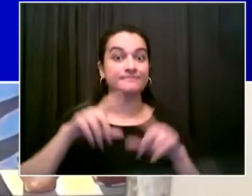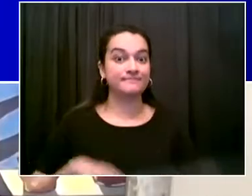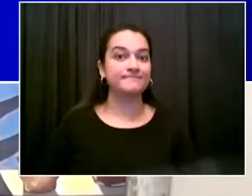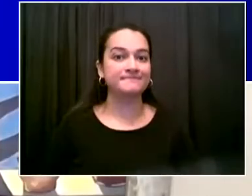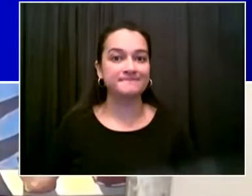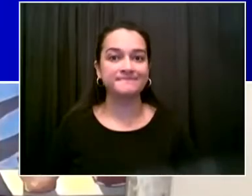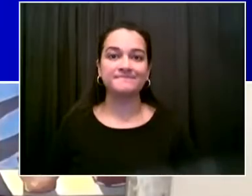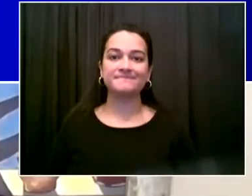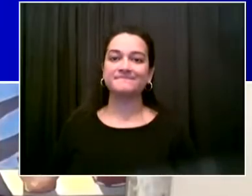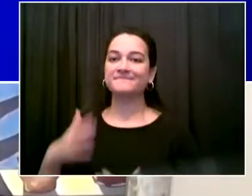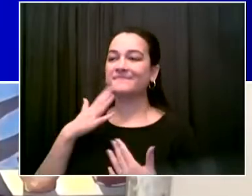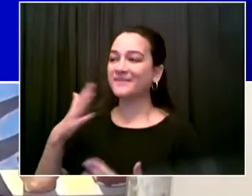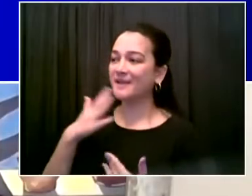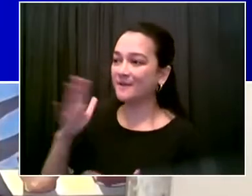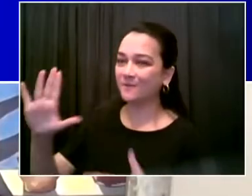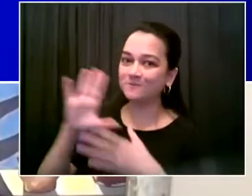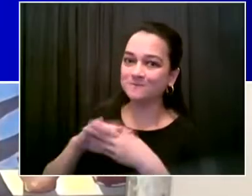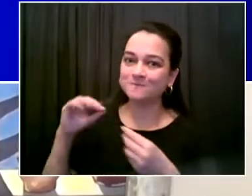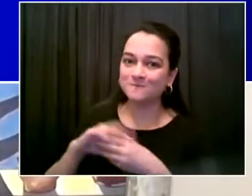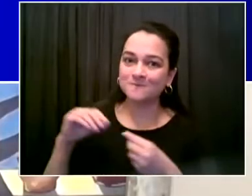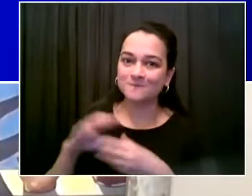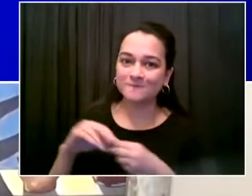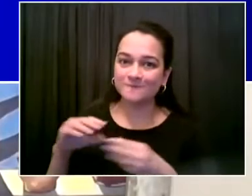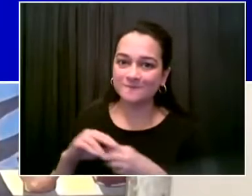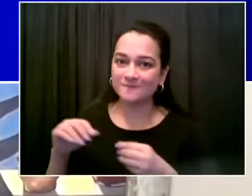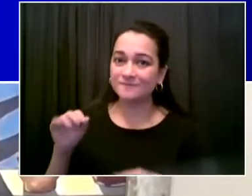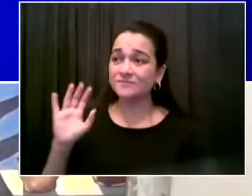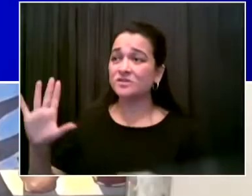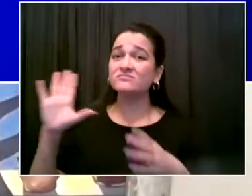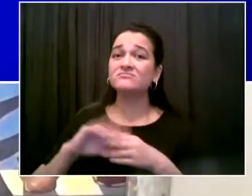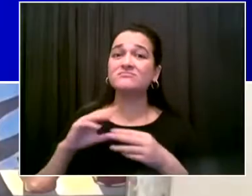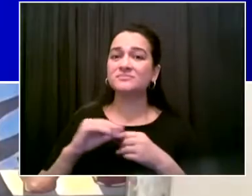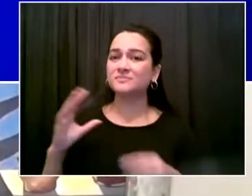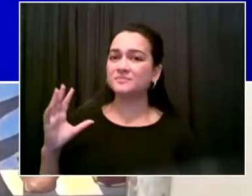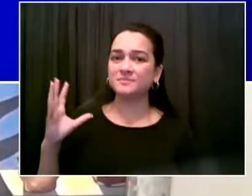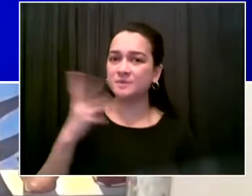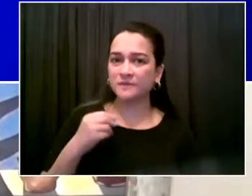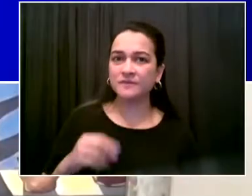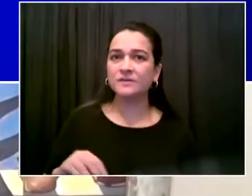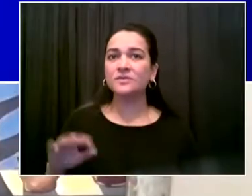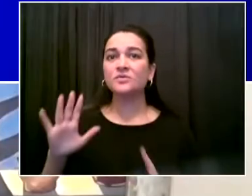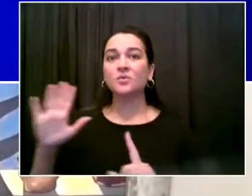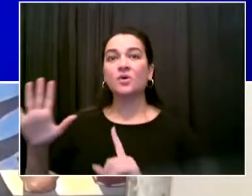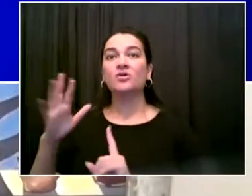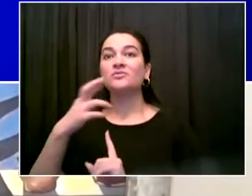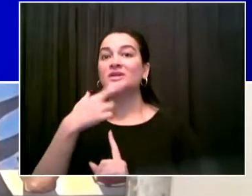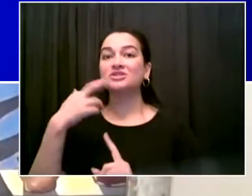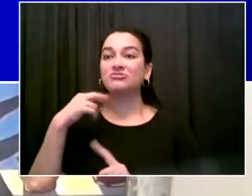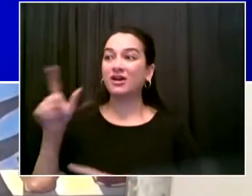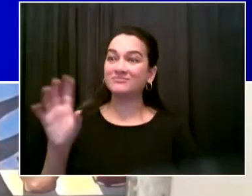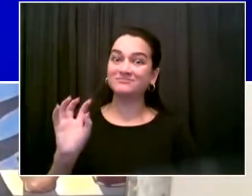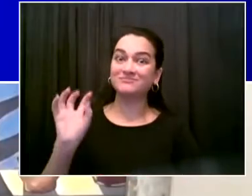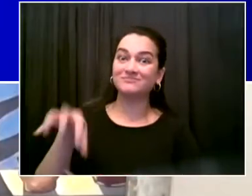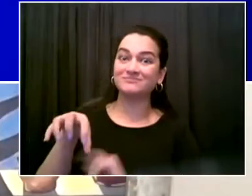YOU. I LOOK FORWARD TO SEEING YOU AGAIN AT MELBA AS T IIS AN AMAZING PLACE FOR GIANT DINING, YOU HAVE SUCH AN AMAZING